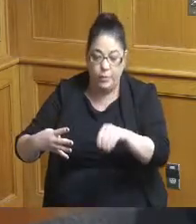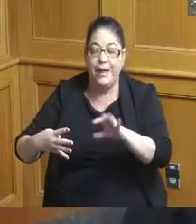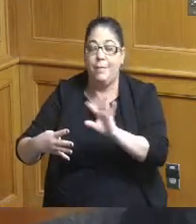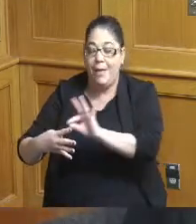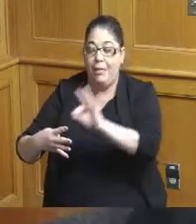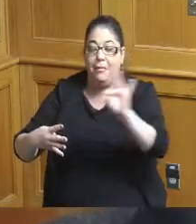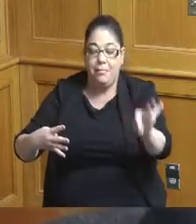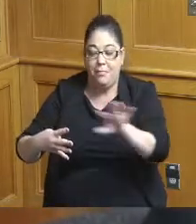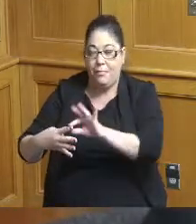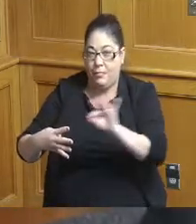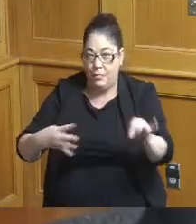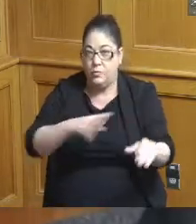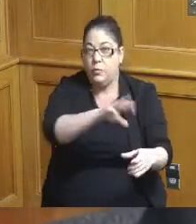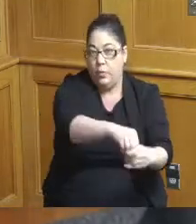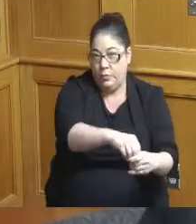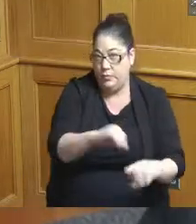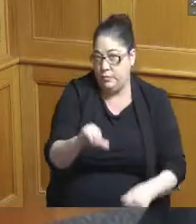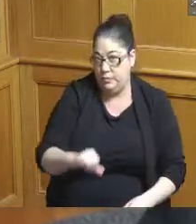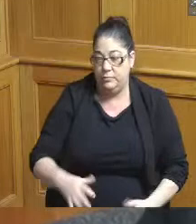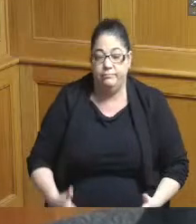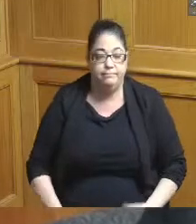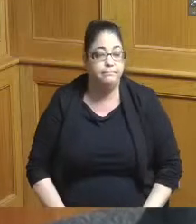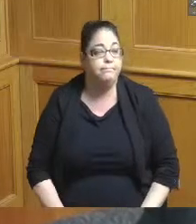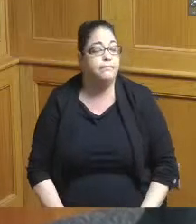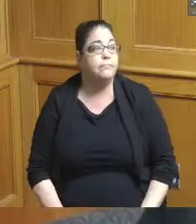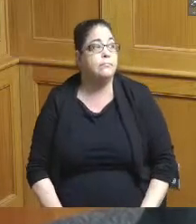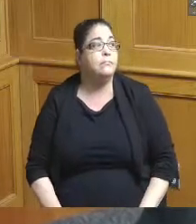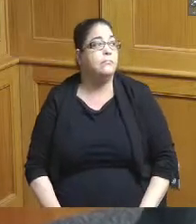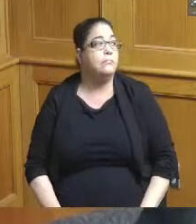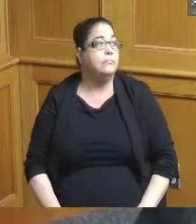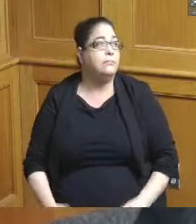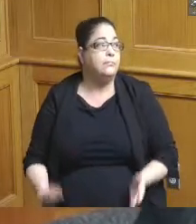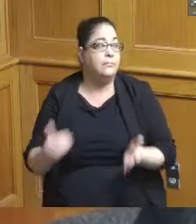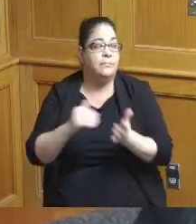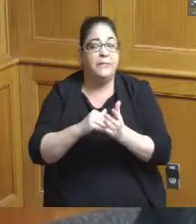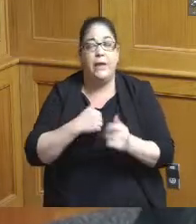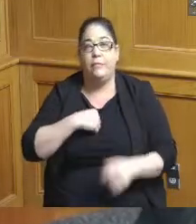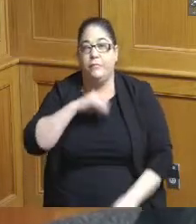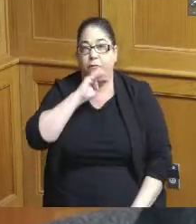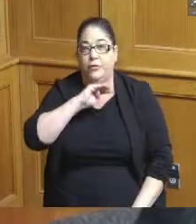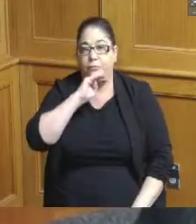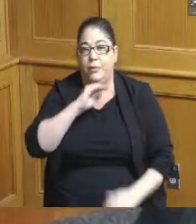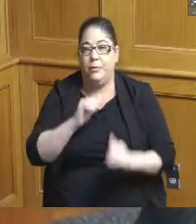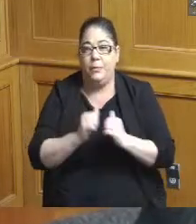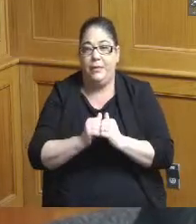so that's the one thing I have I will once again express my frustration that we're not having a